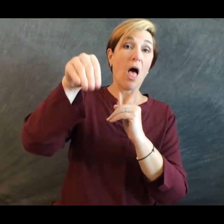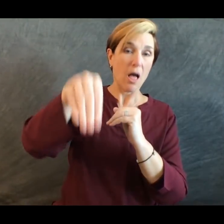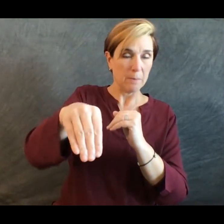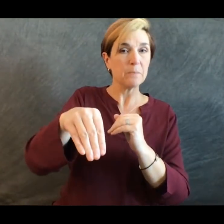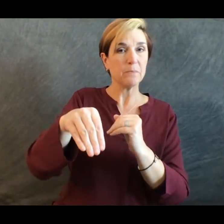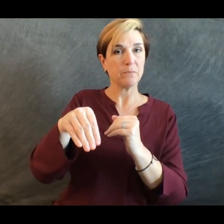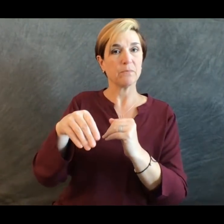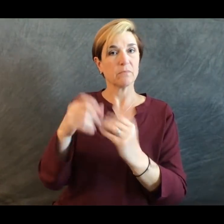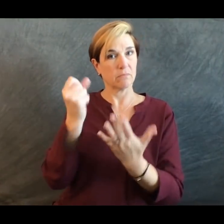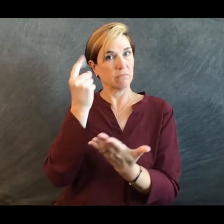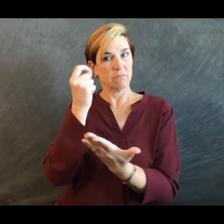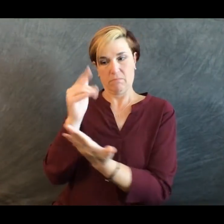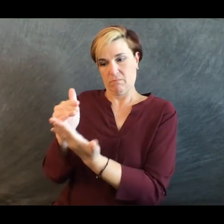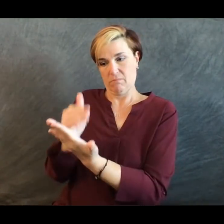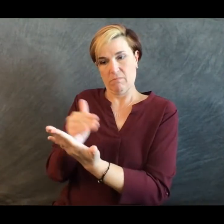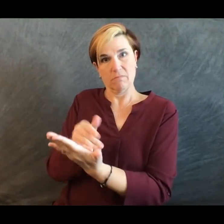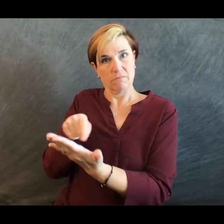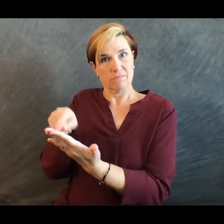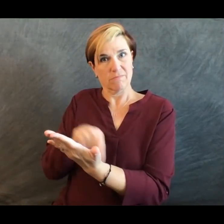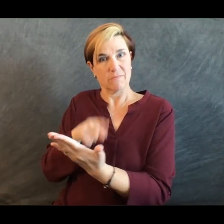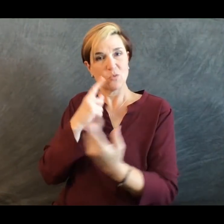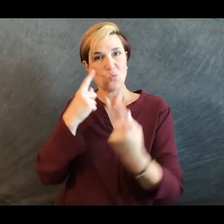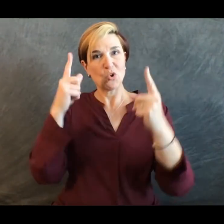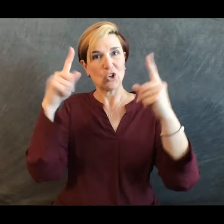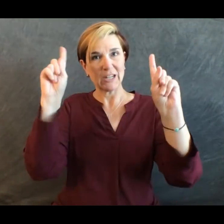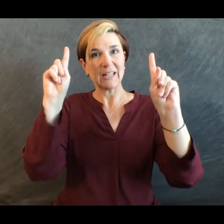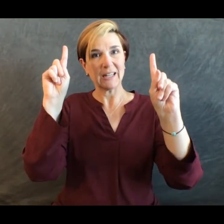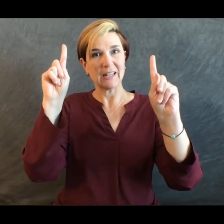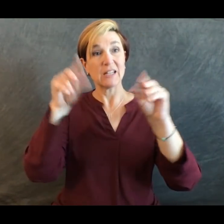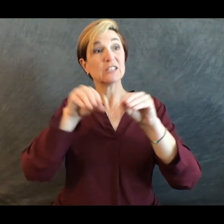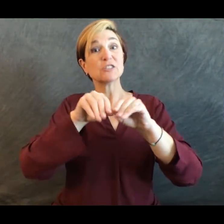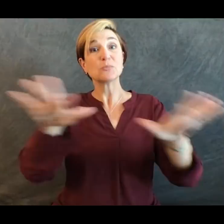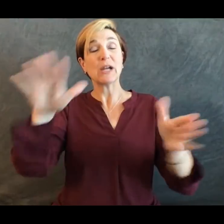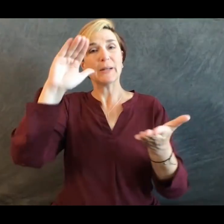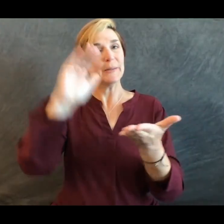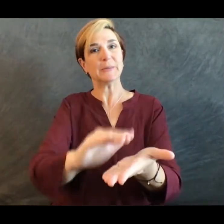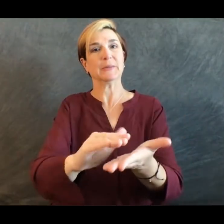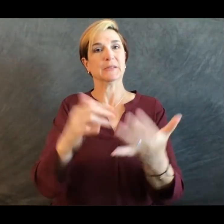spread or decreasing the rate of new cases very substantially and will result